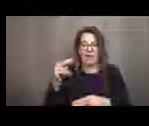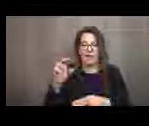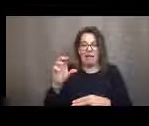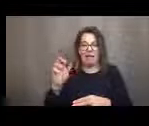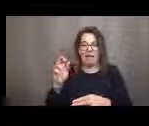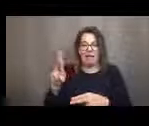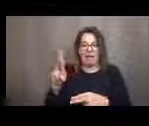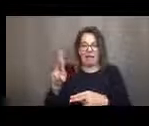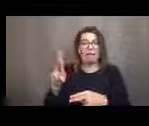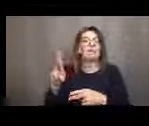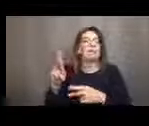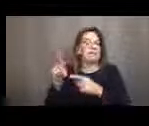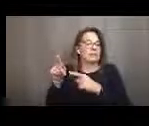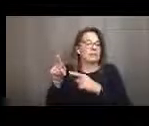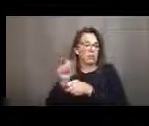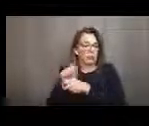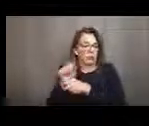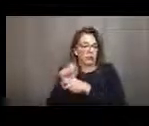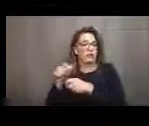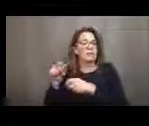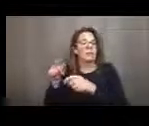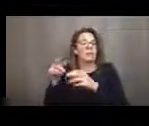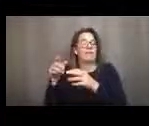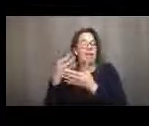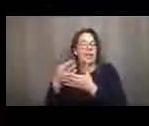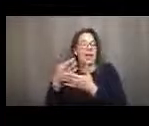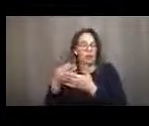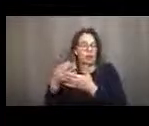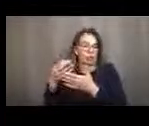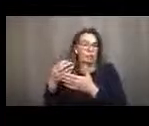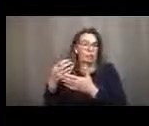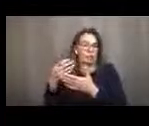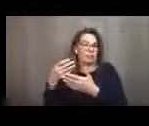The format today will be a short prerecorded presentation